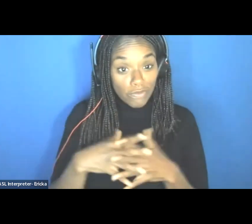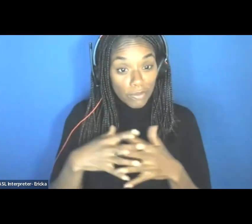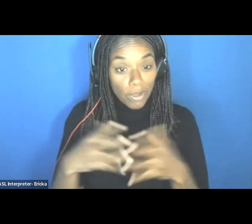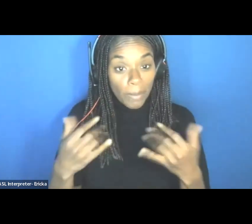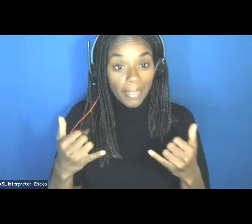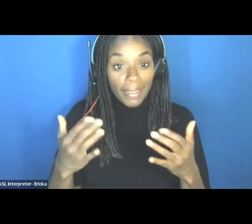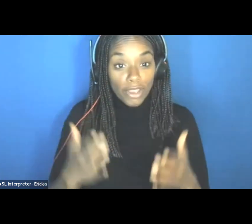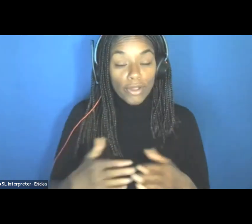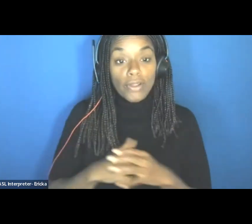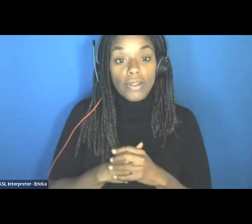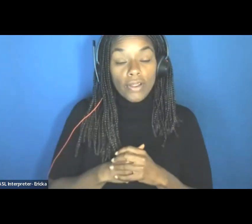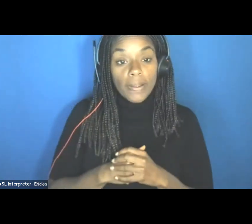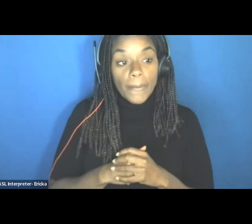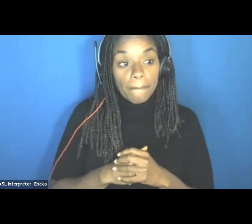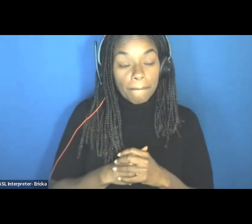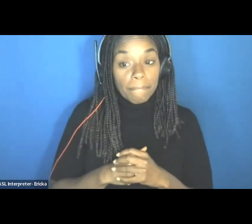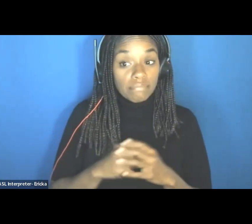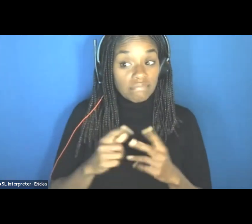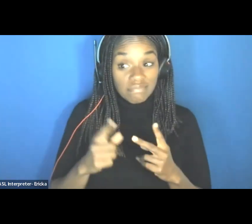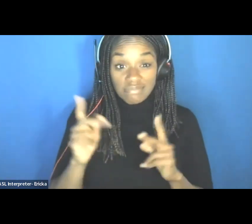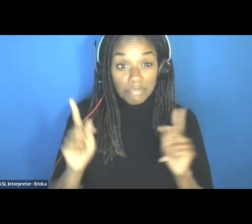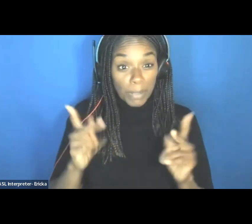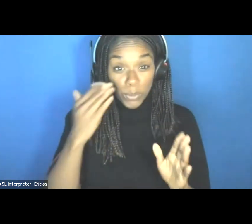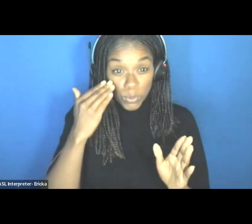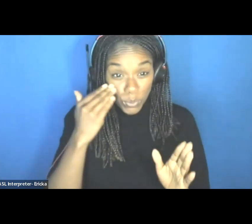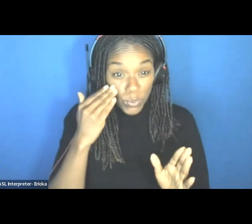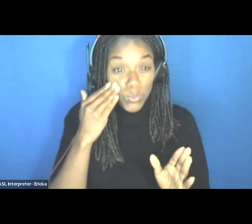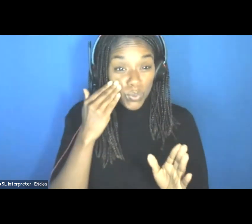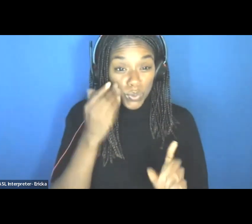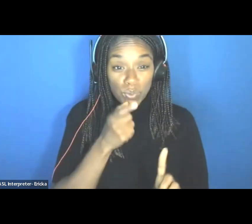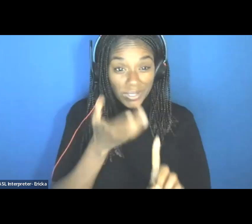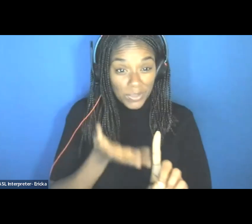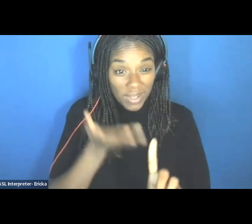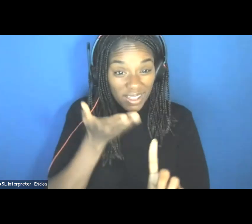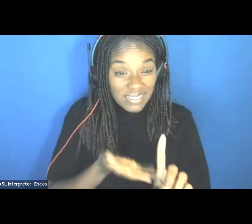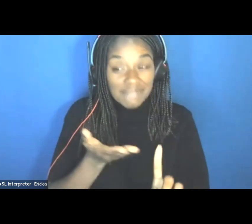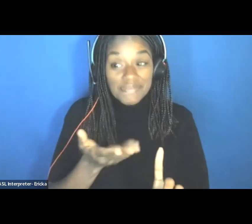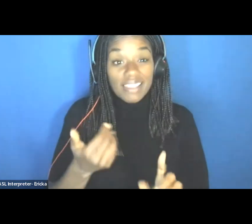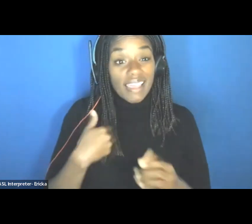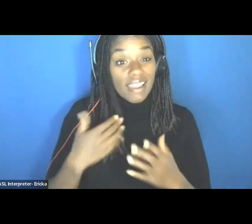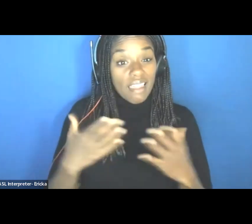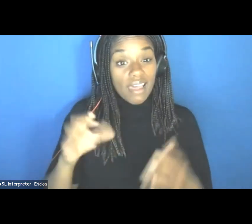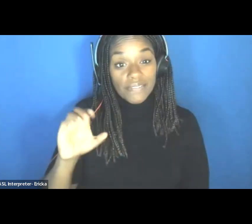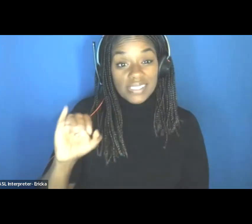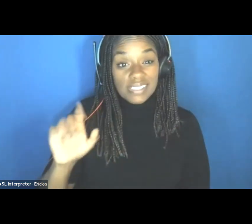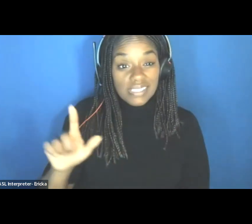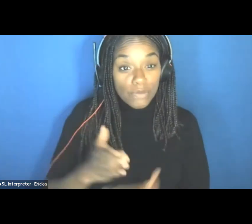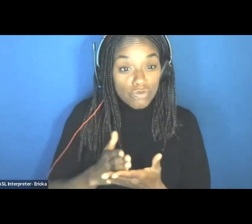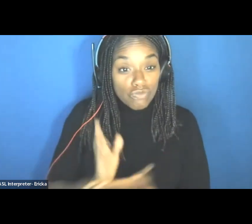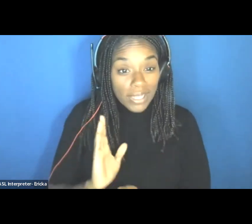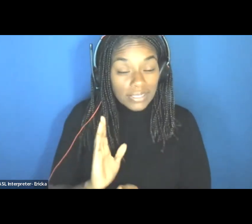Jim Brown as you heard was a professional football player. He was quite well-known. Still is.